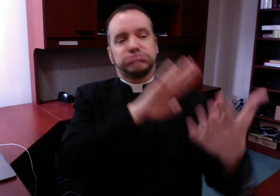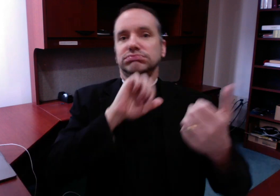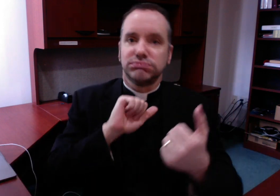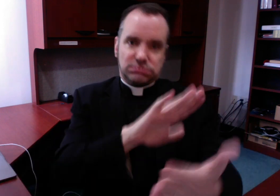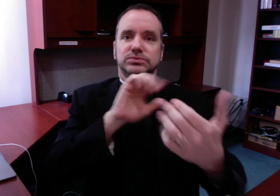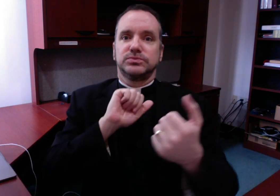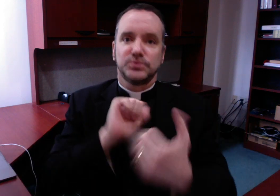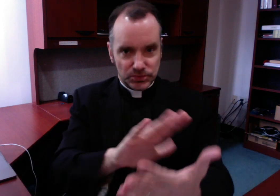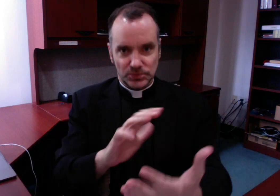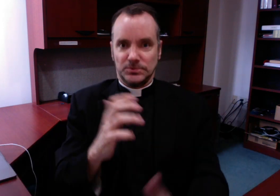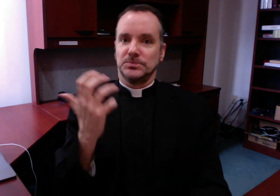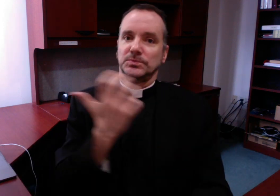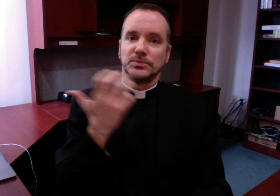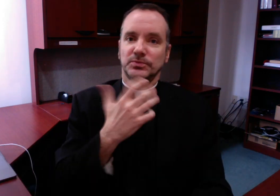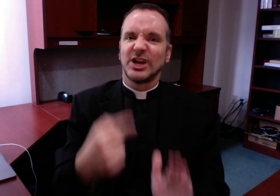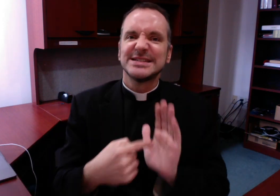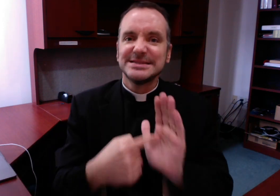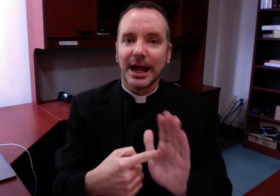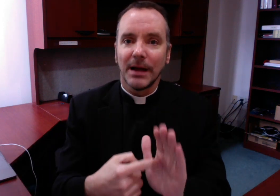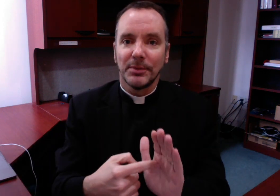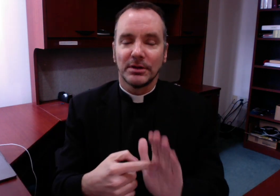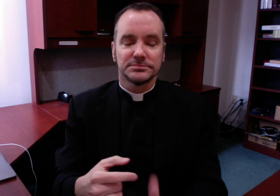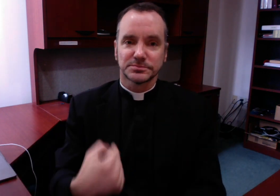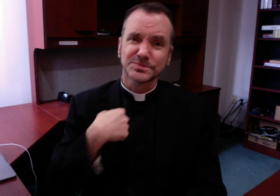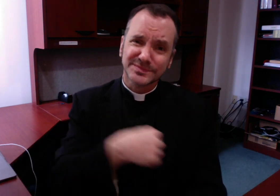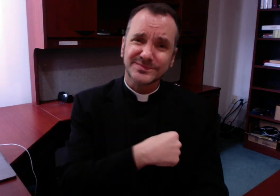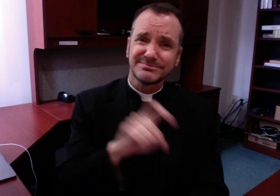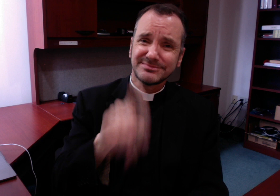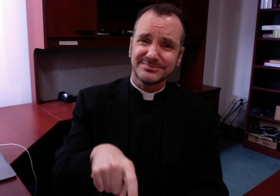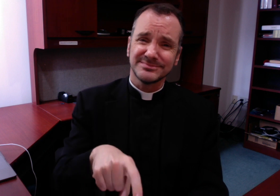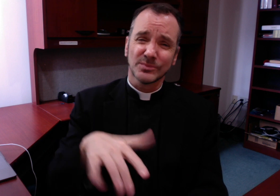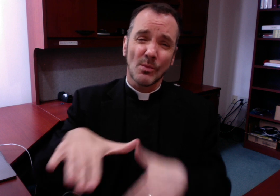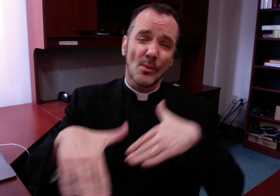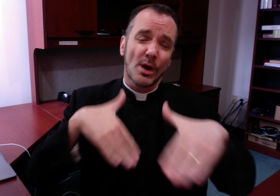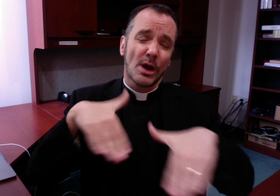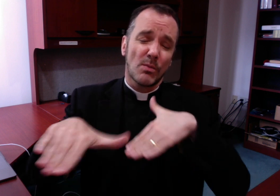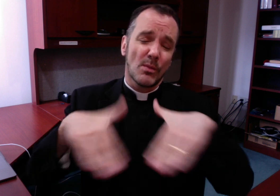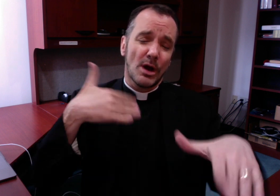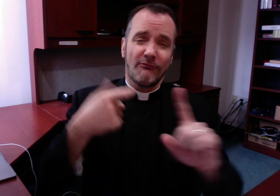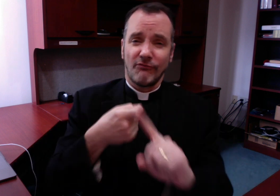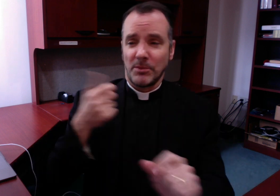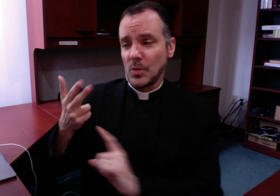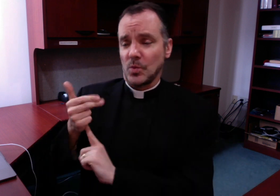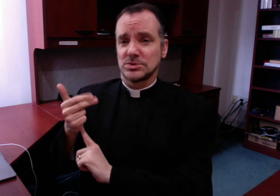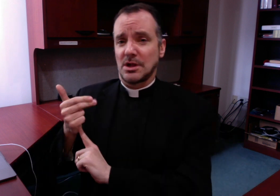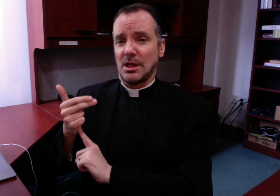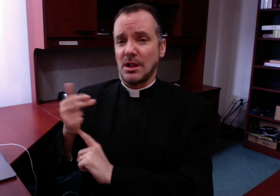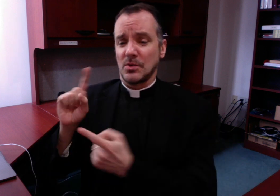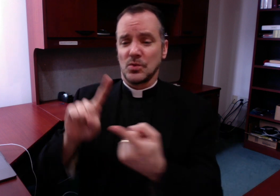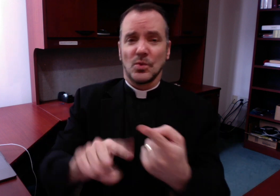obstacles. To give you one example, our group needed to walk an incredibly long